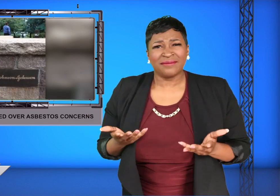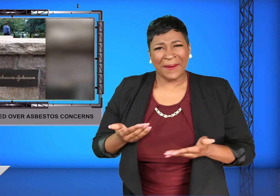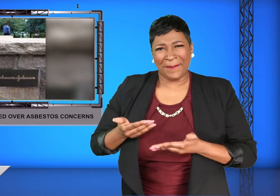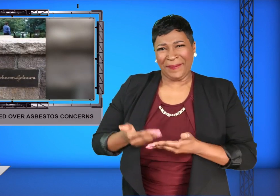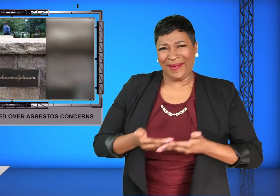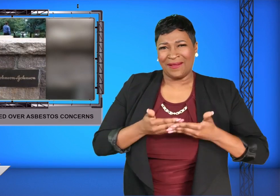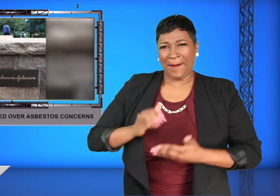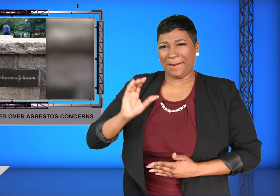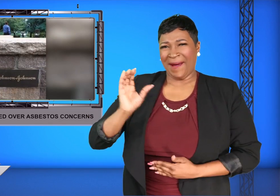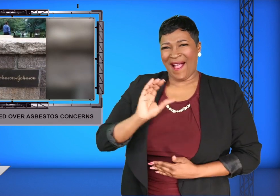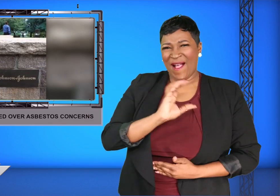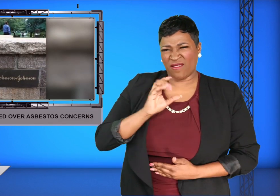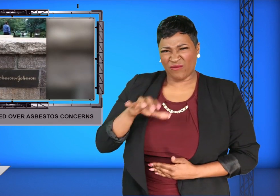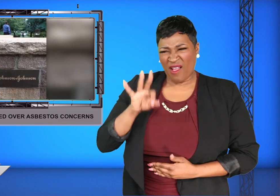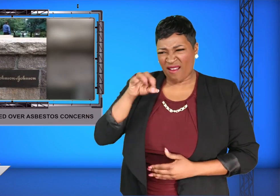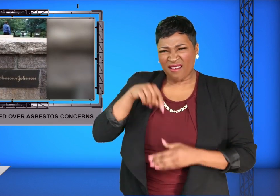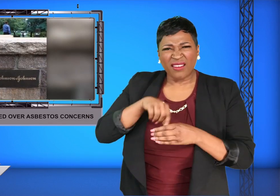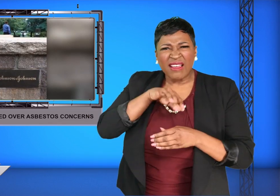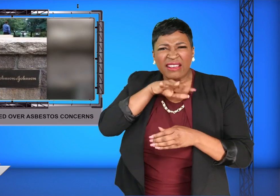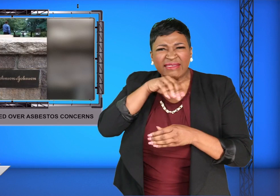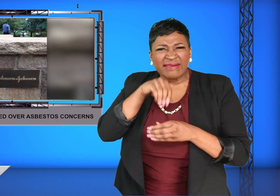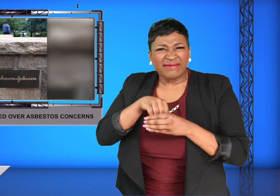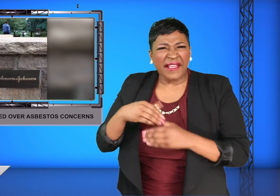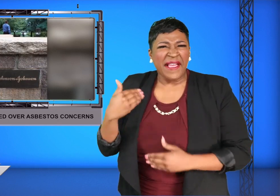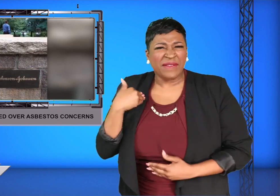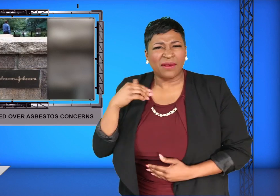with asbestos.